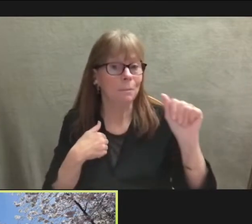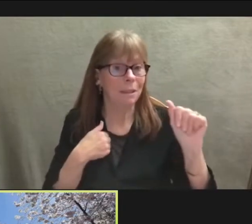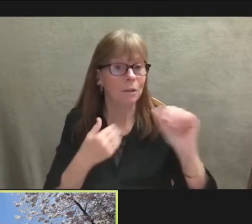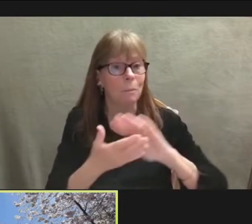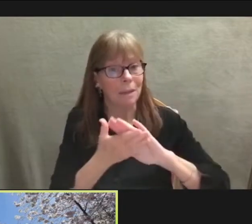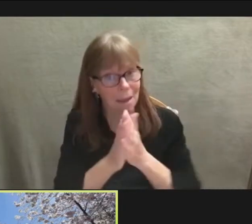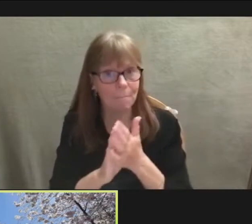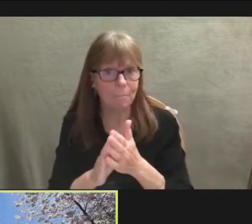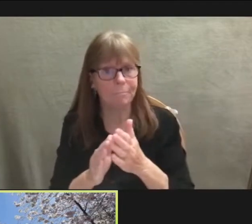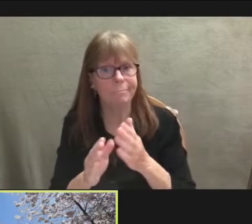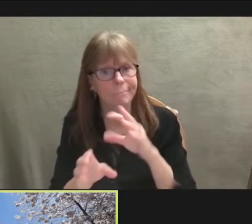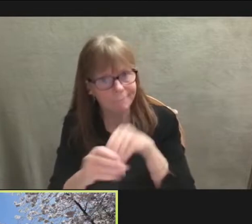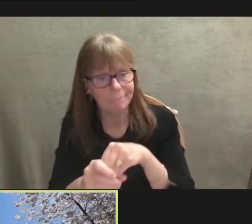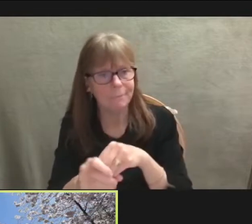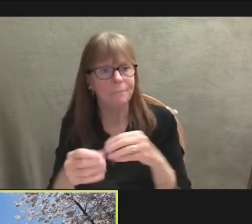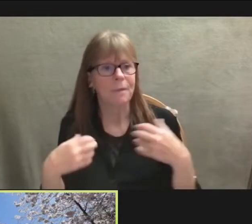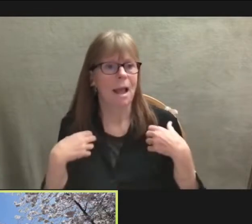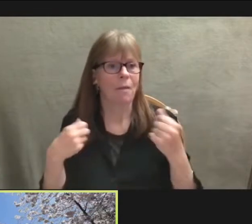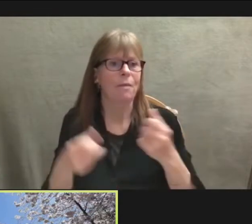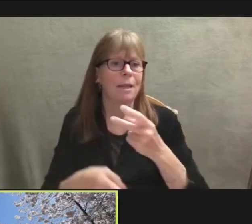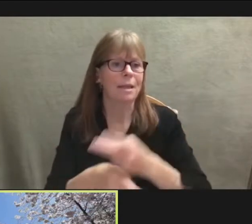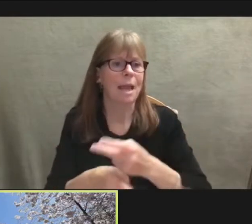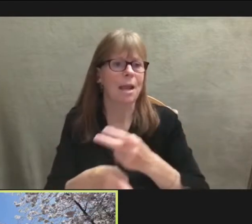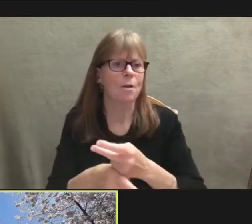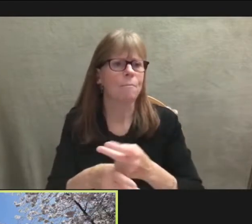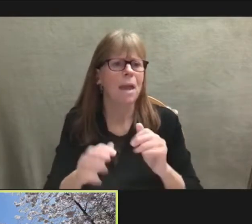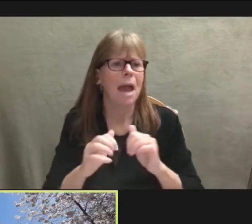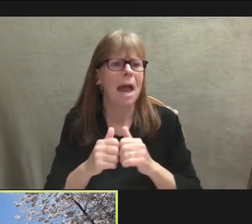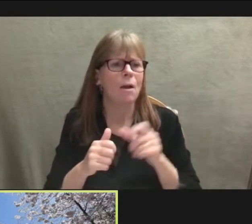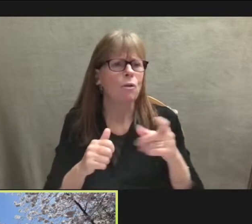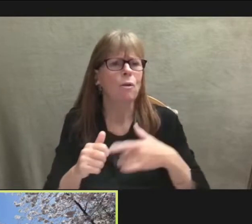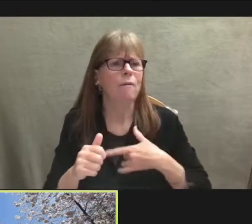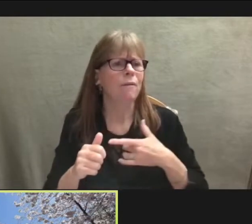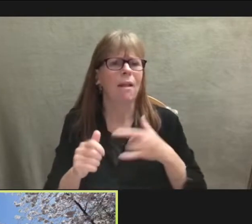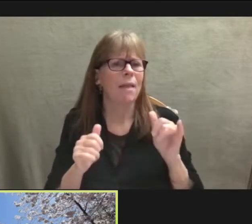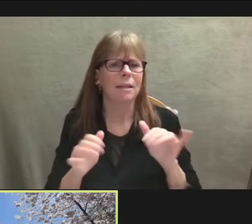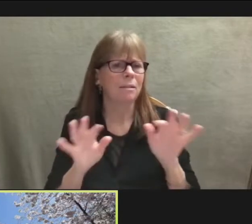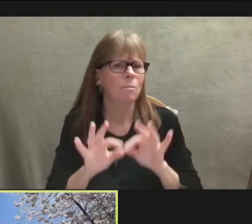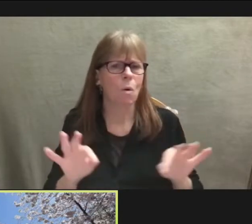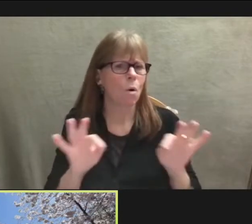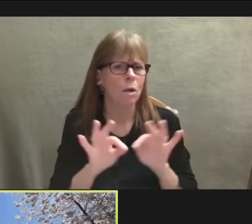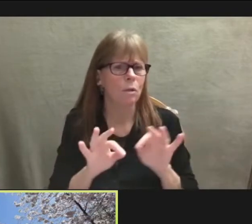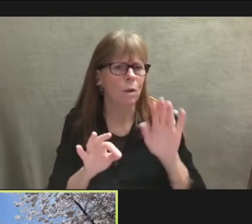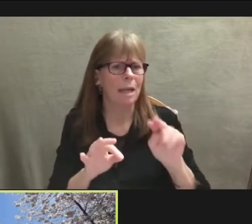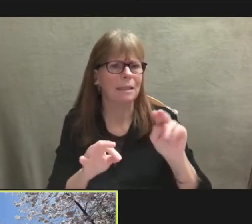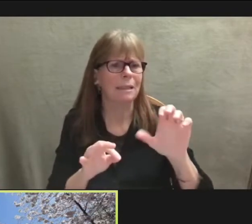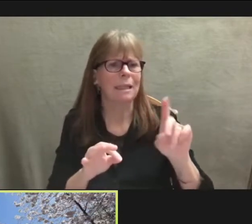as—how do you see that as being important to the NCD's goals for achieving health equity?